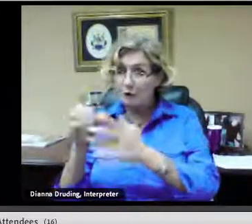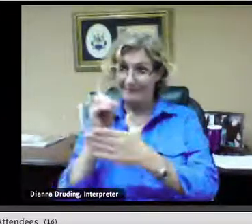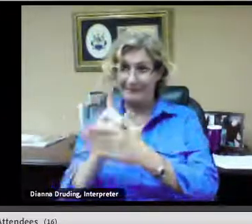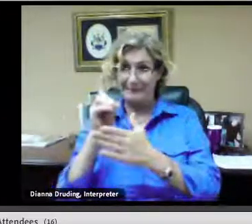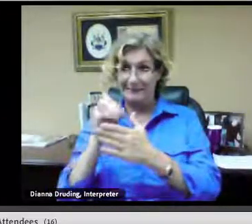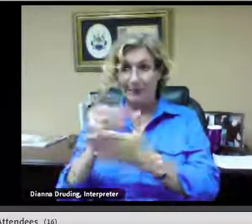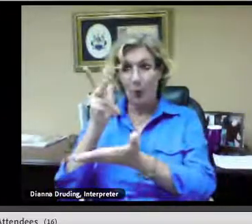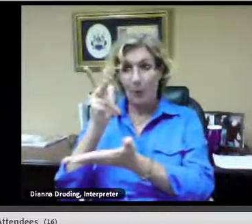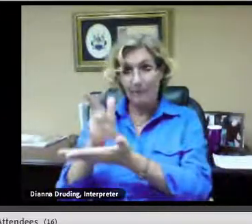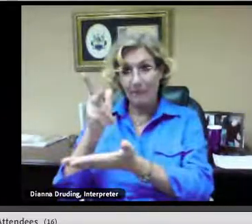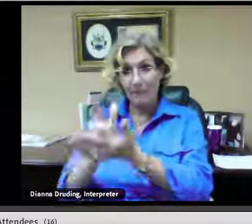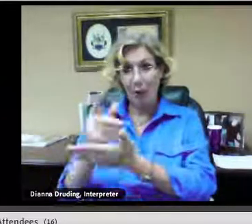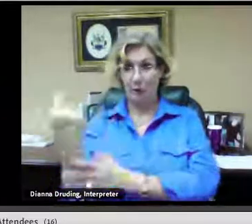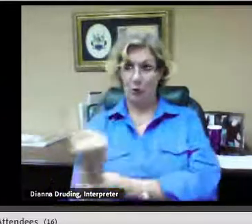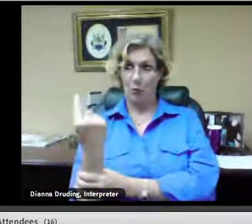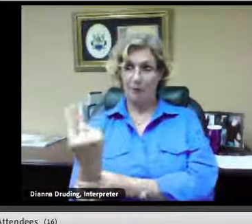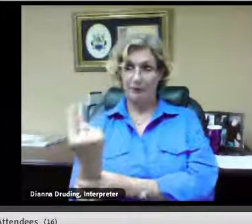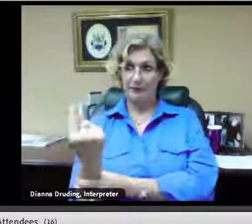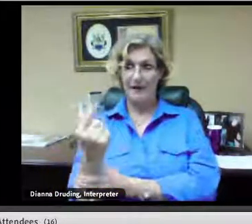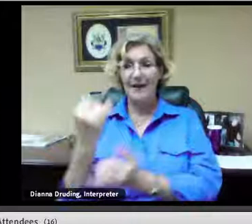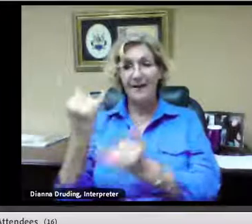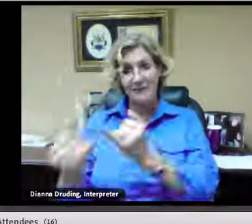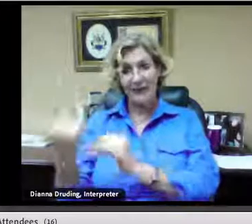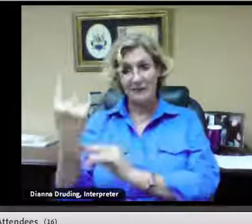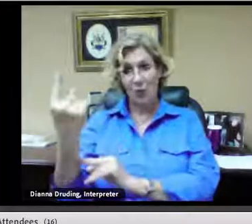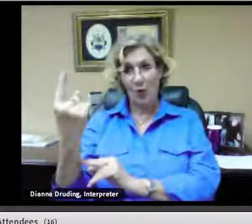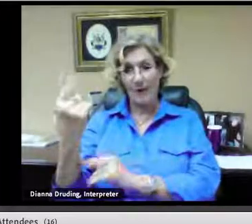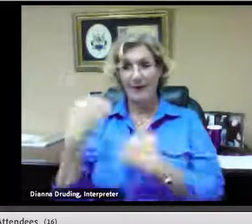And then the last one has that person again and then the words